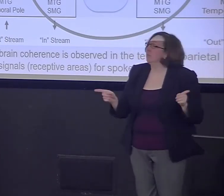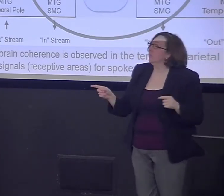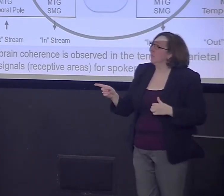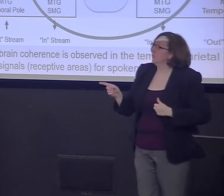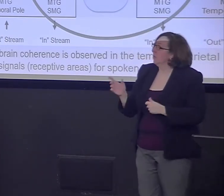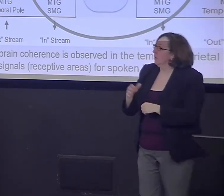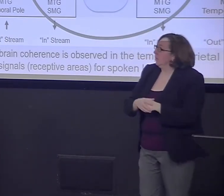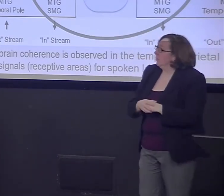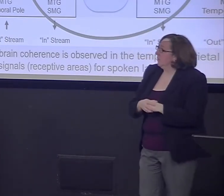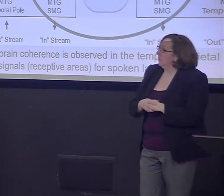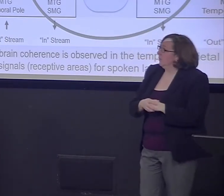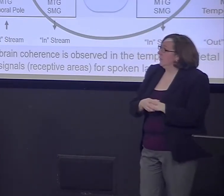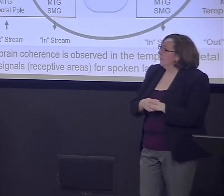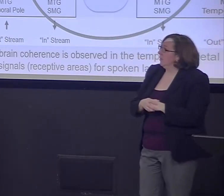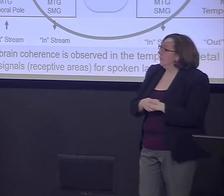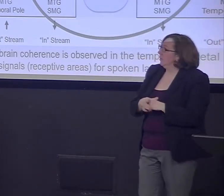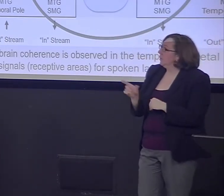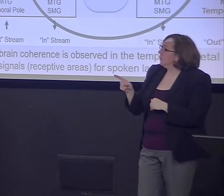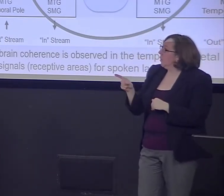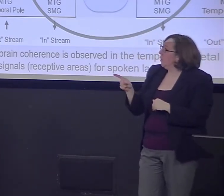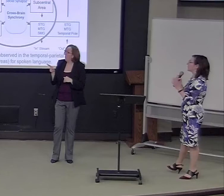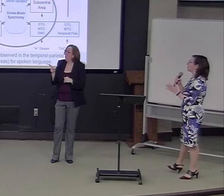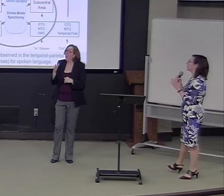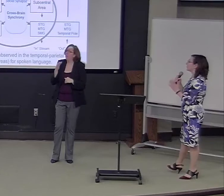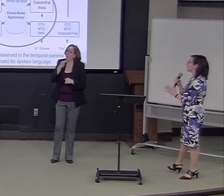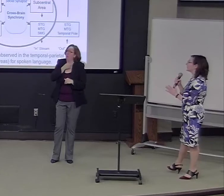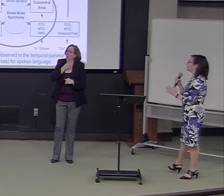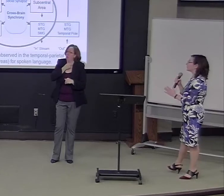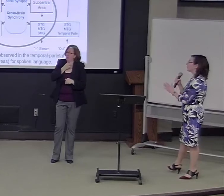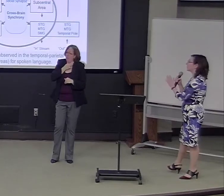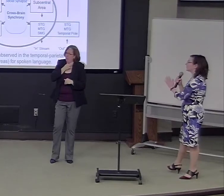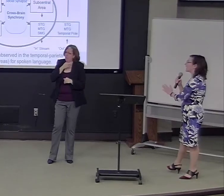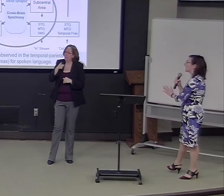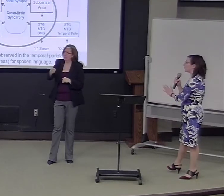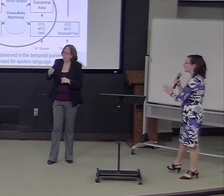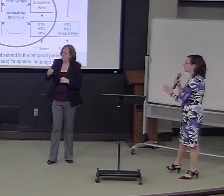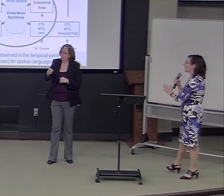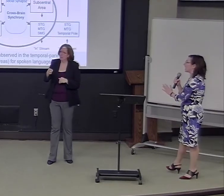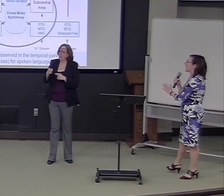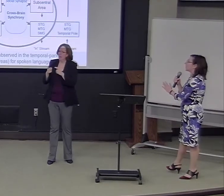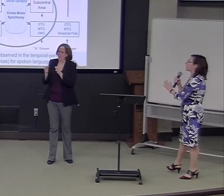the neural signature of two versus the neural signature of language.